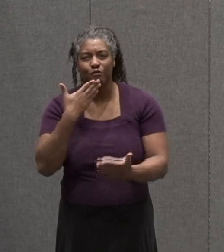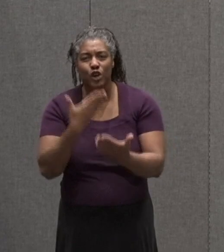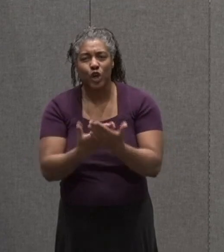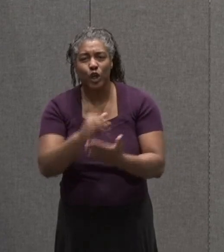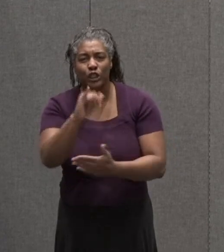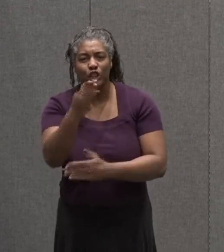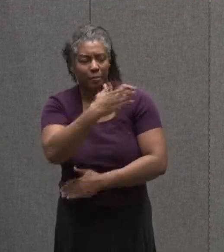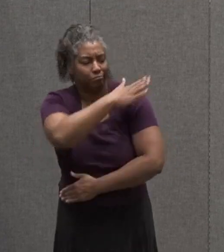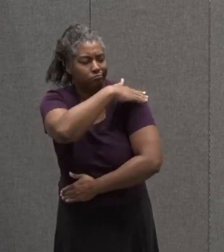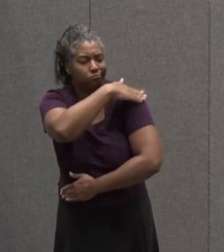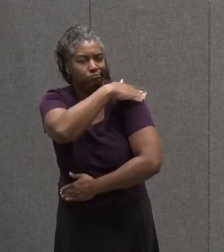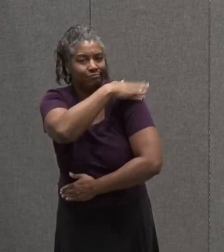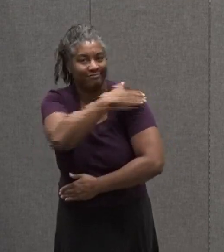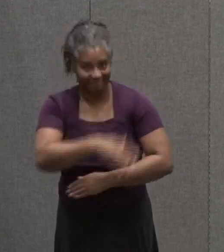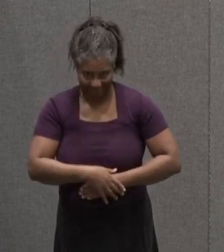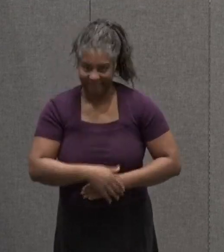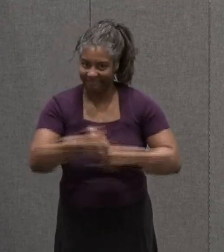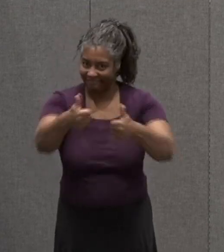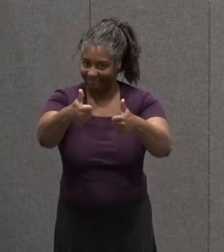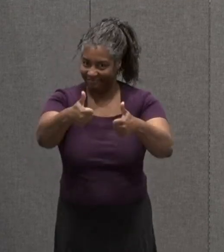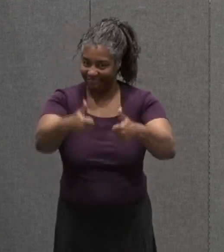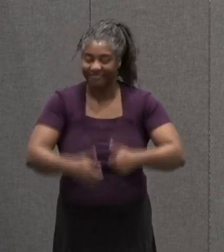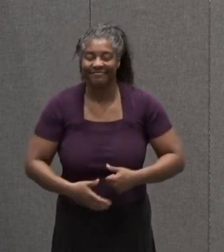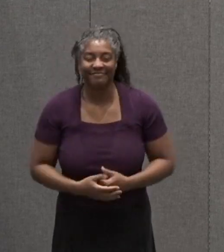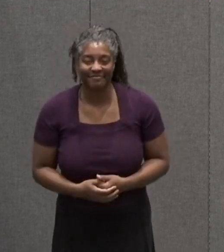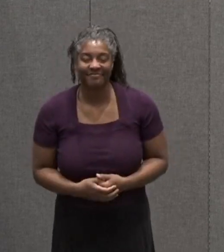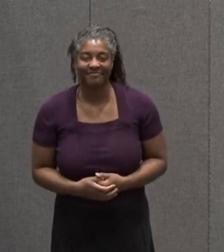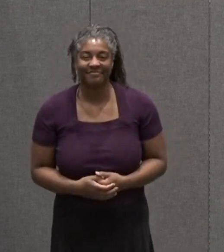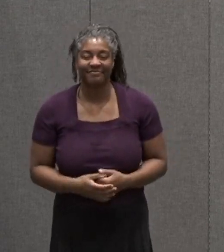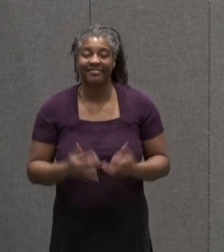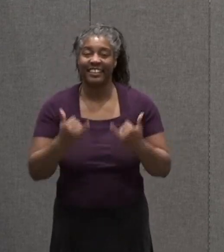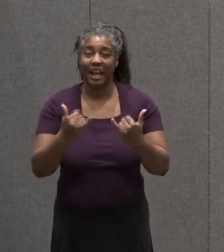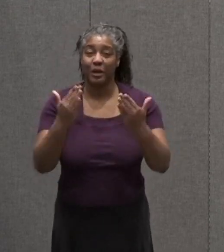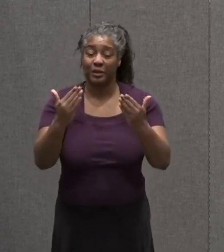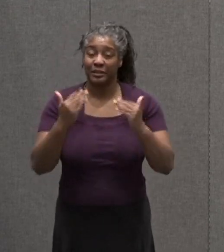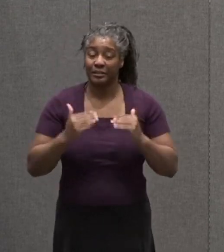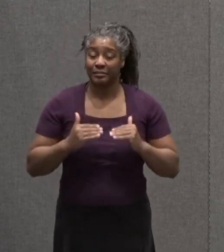All right so, we're gonna move into a song now.